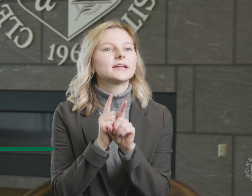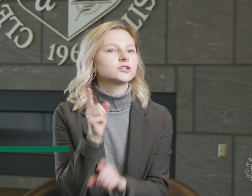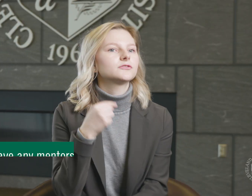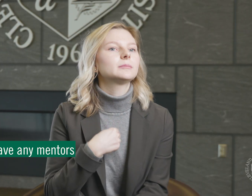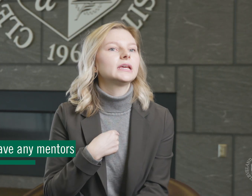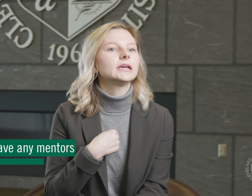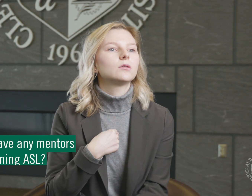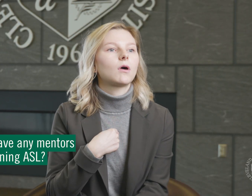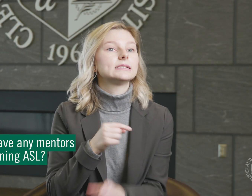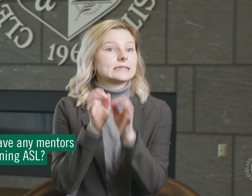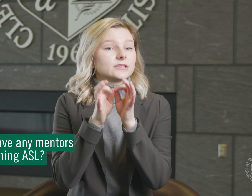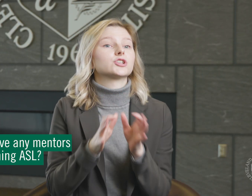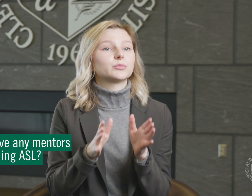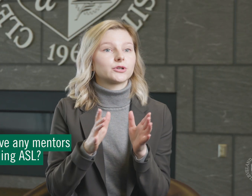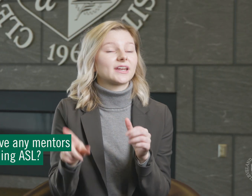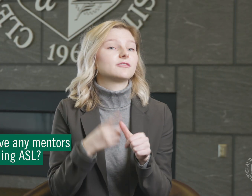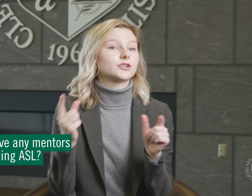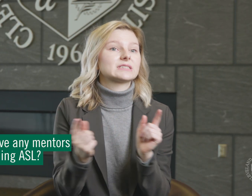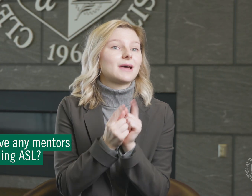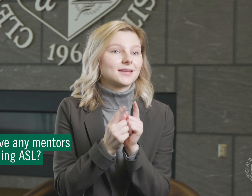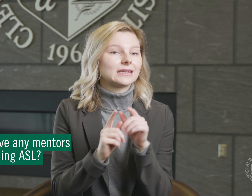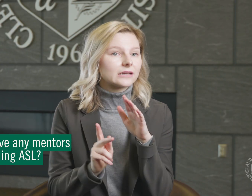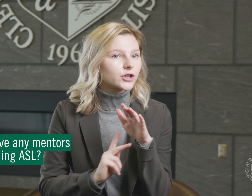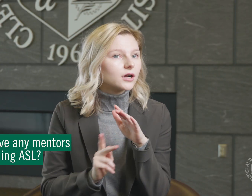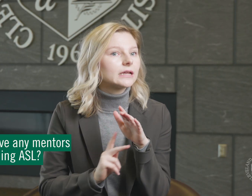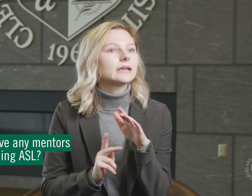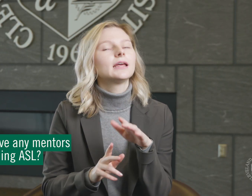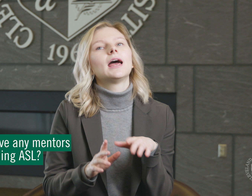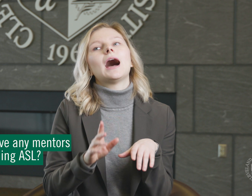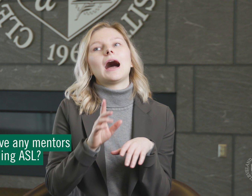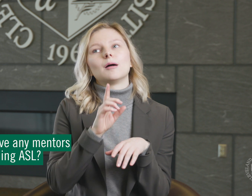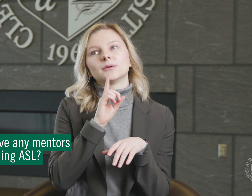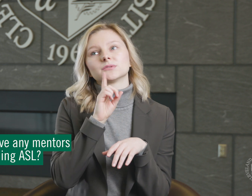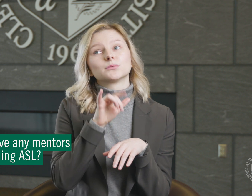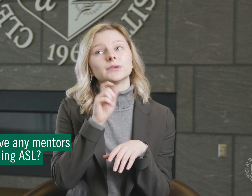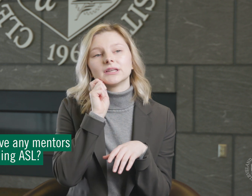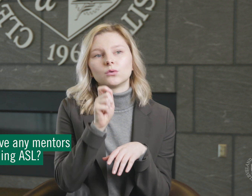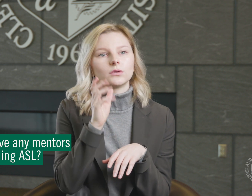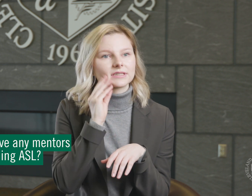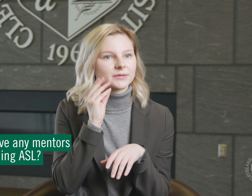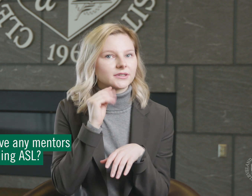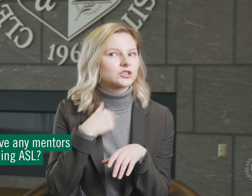Big mentor for me was the interpreter that I first met in kindergarten it was a really cool experience so